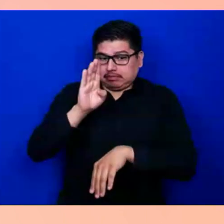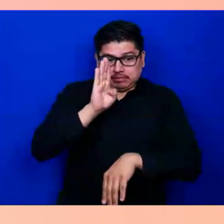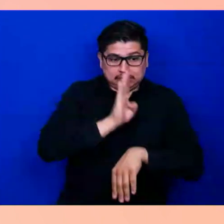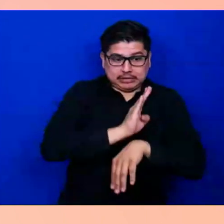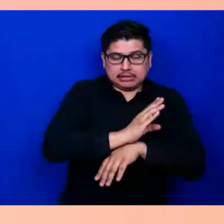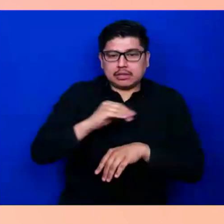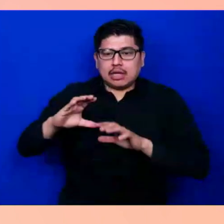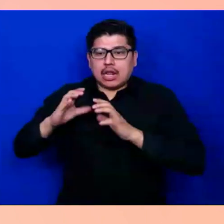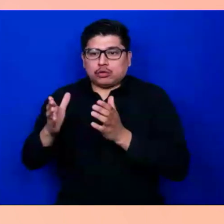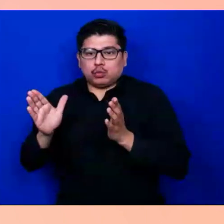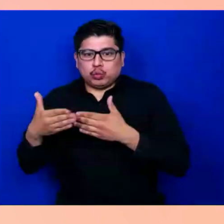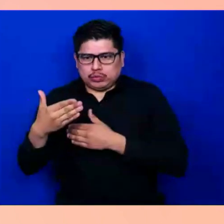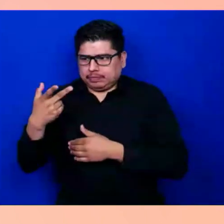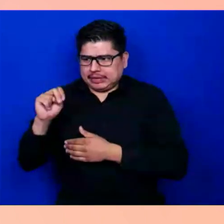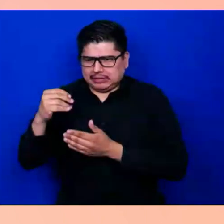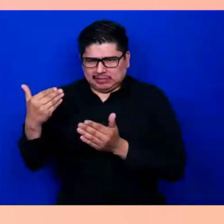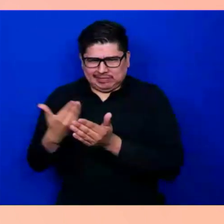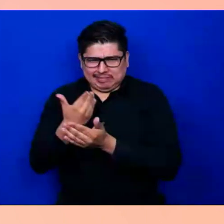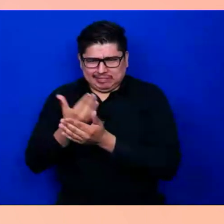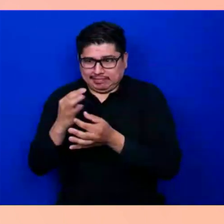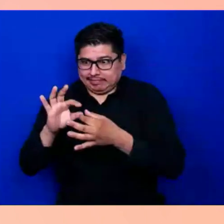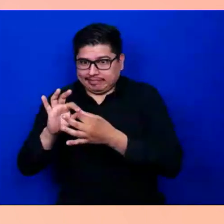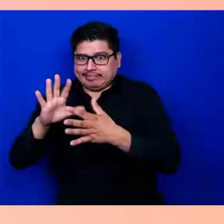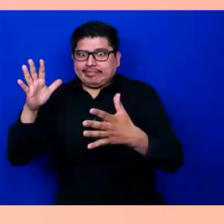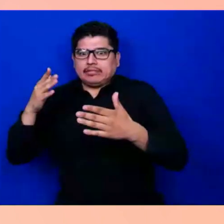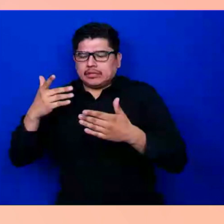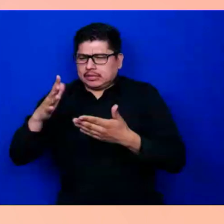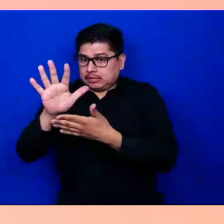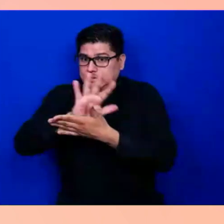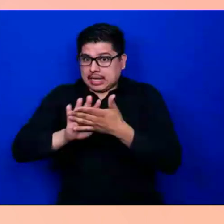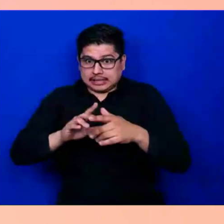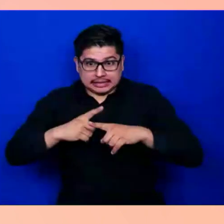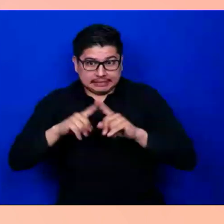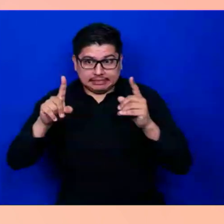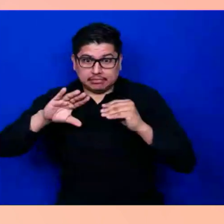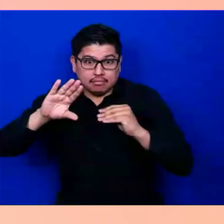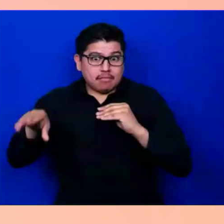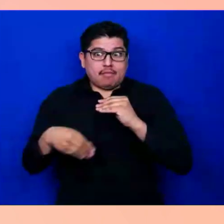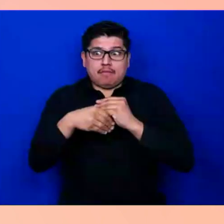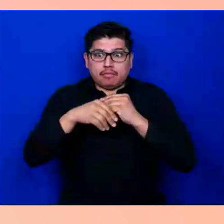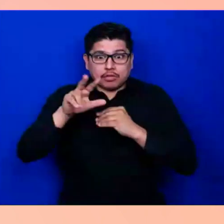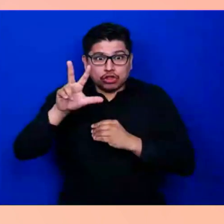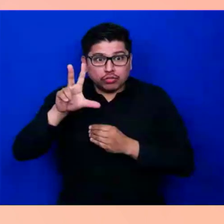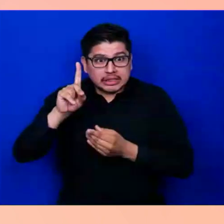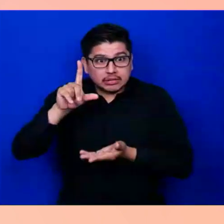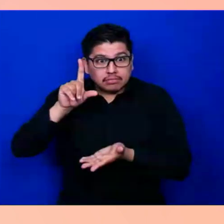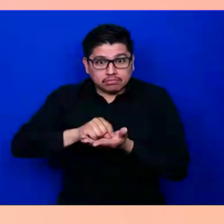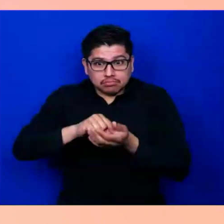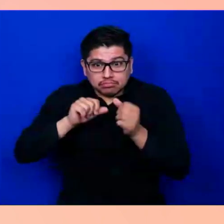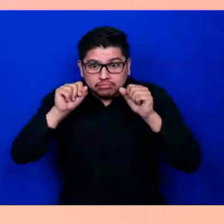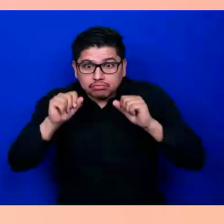Today we're announcing the addition or 3D printed grips for the Surface Pen coming later this year.